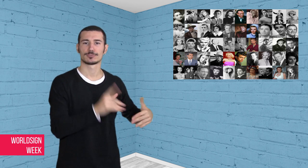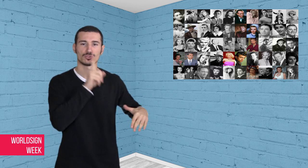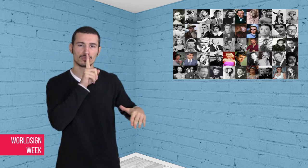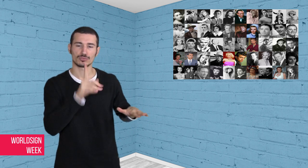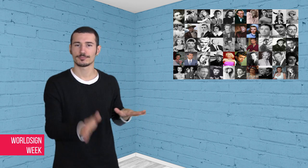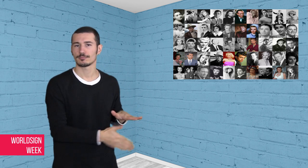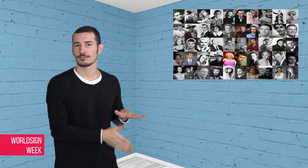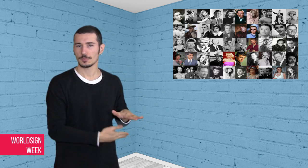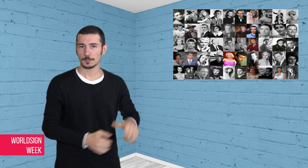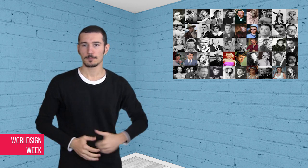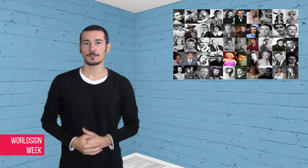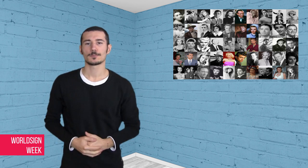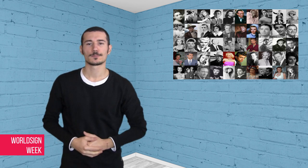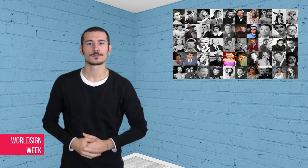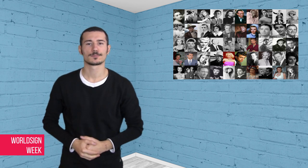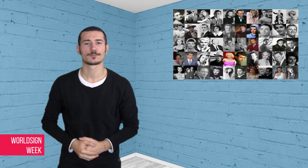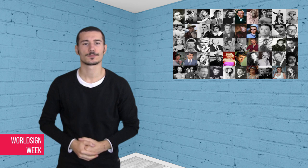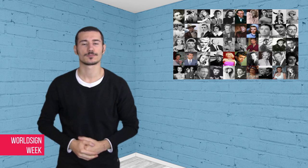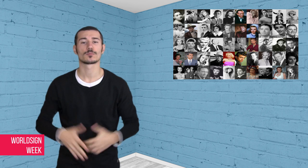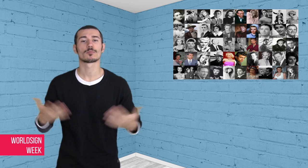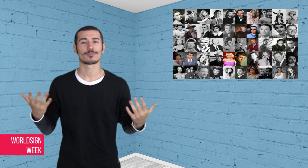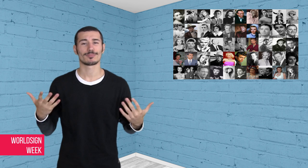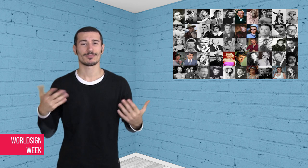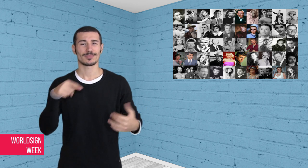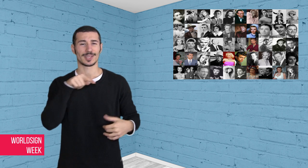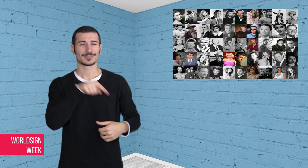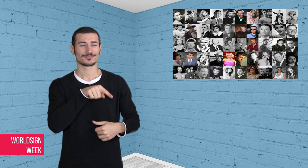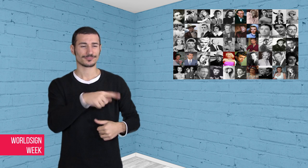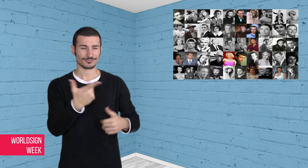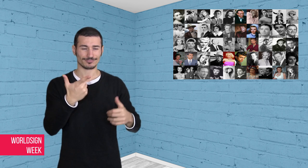monthly safety practice meetings.